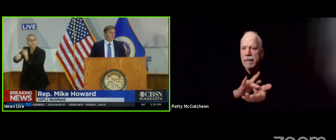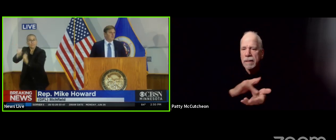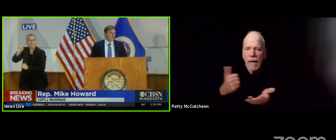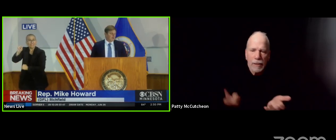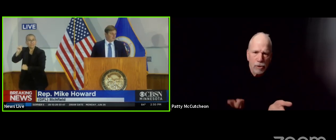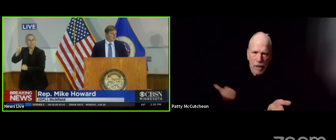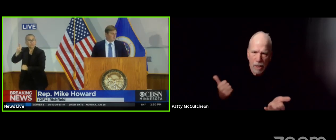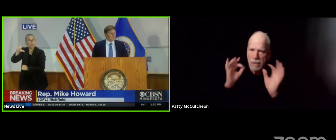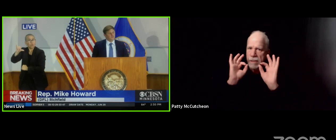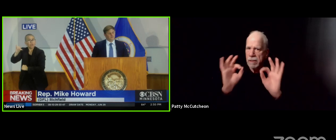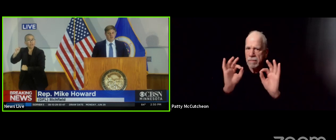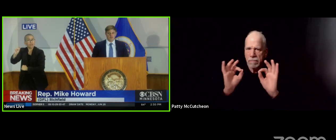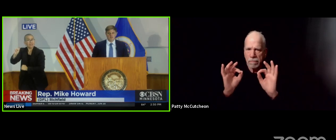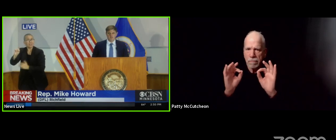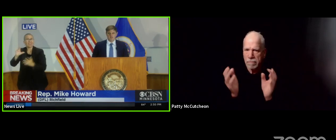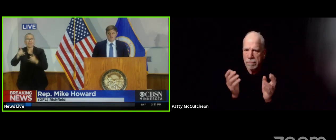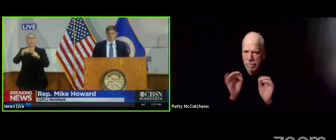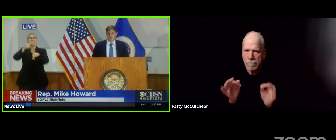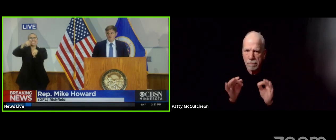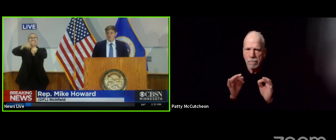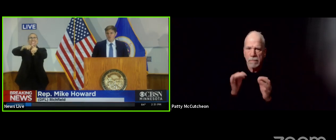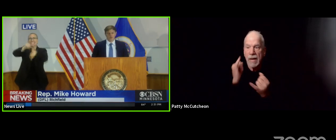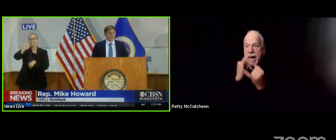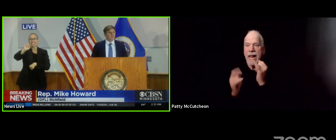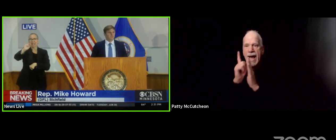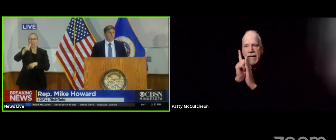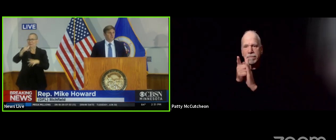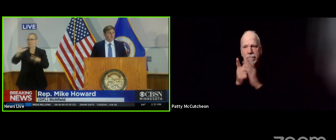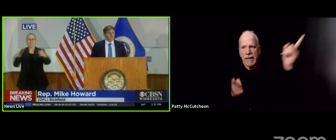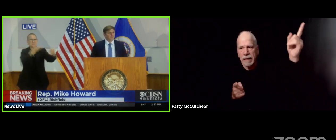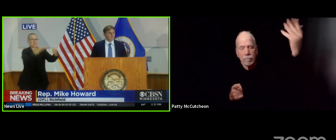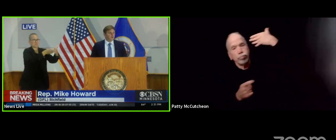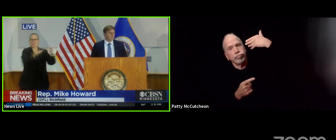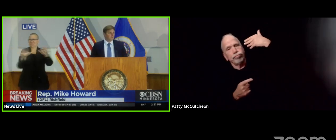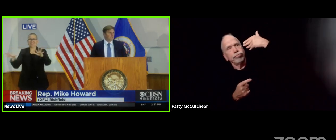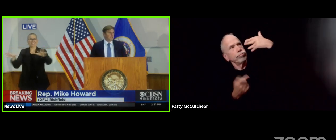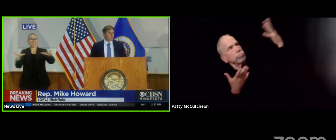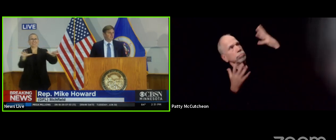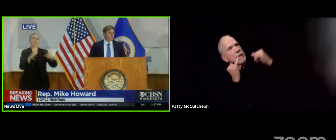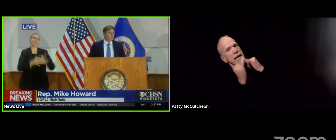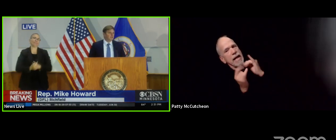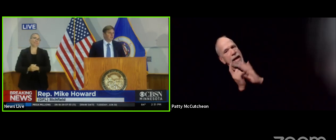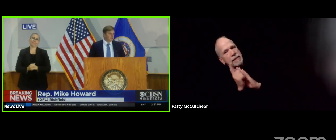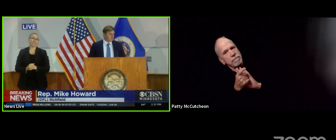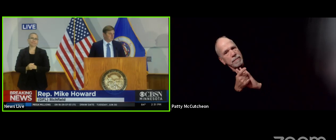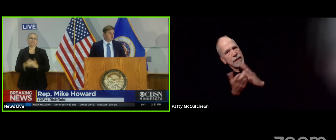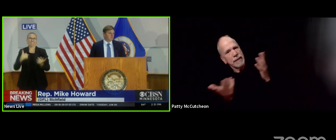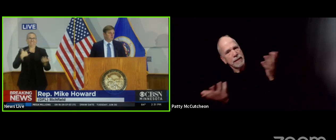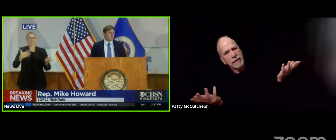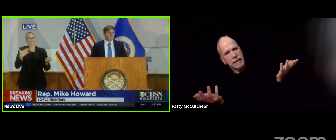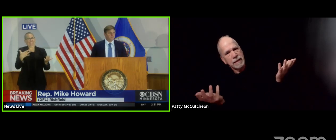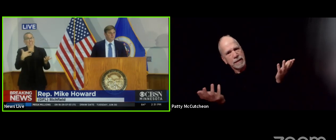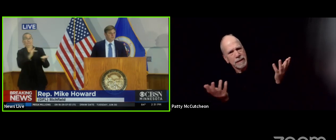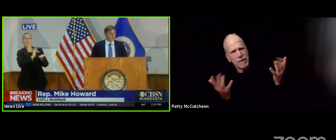AND, YOU KNOW, FRANKLY, THE TIMING OF IT WOULD INDICATE TO ME THAT PART OF THE INTENT HERE IS CONFUSE MINNESOTANS